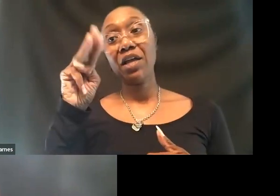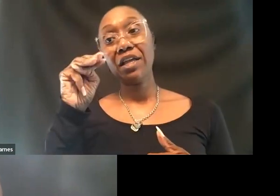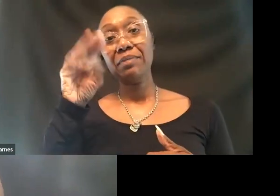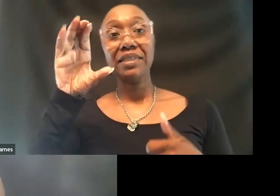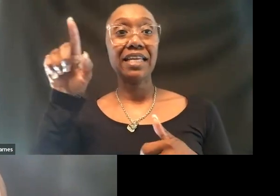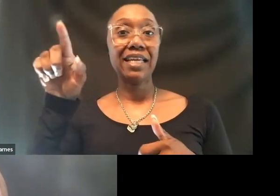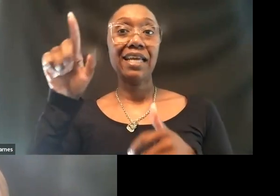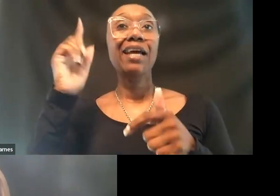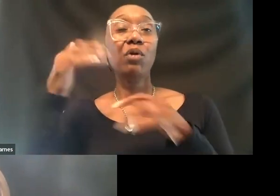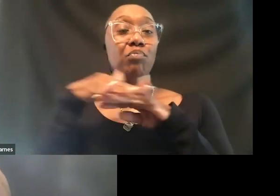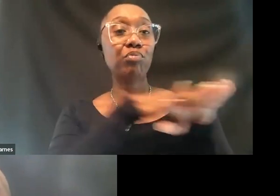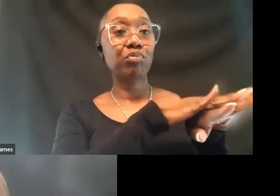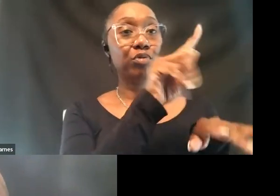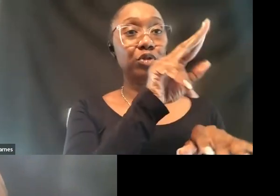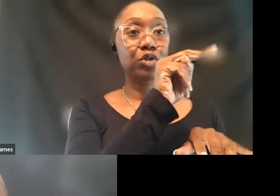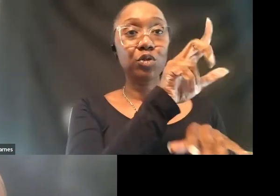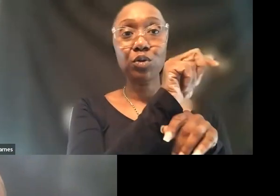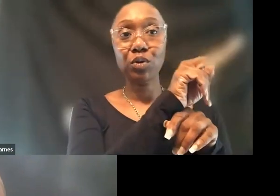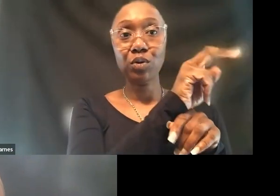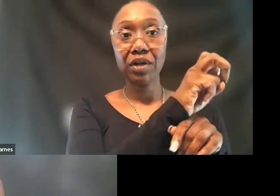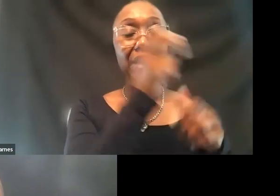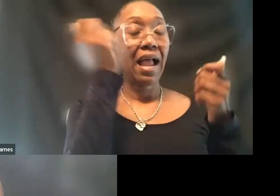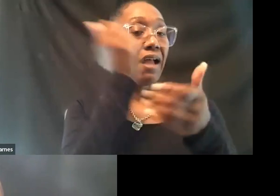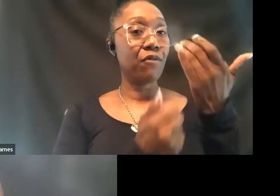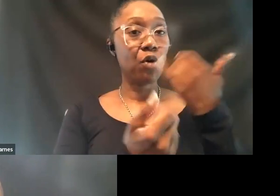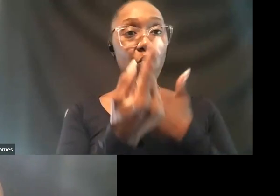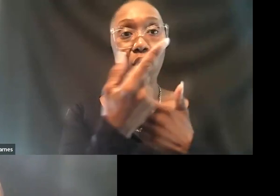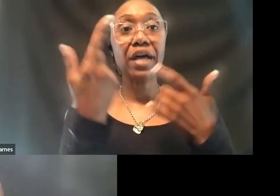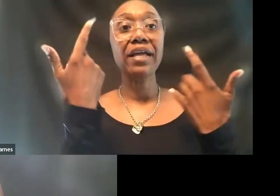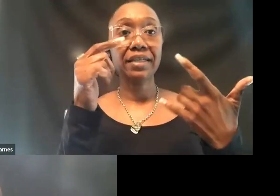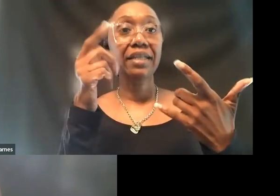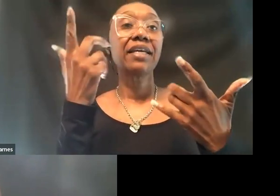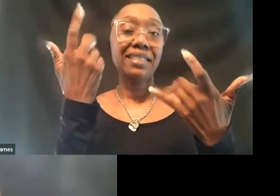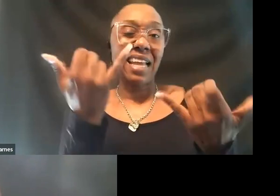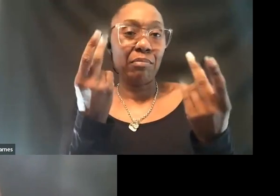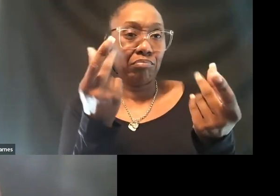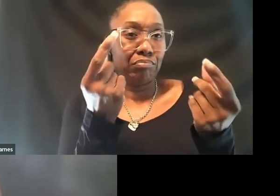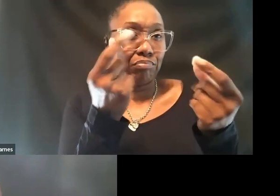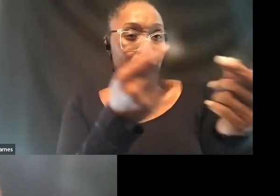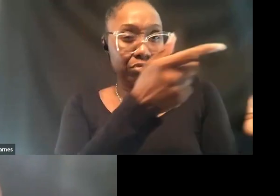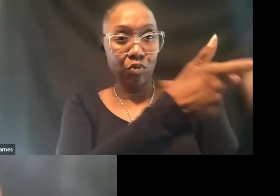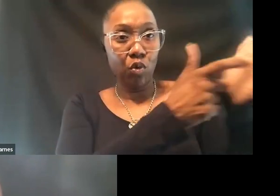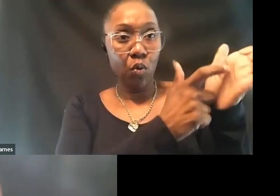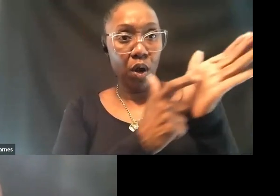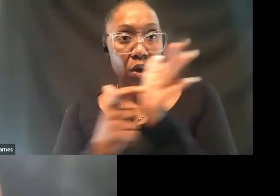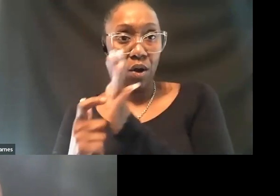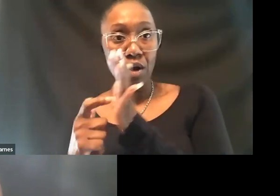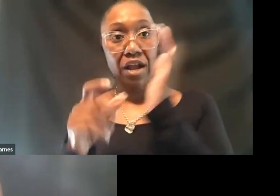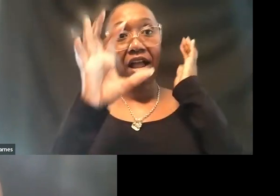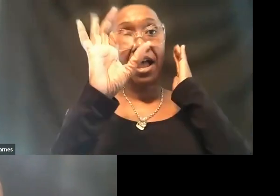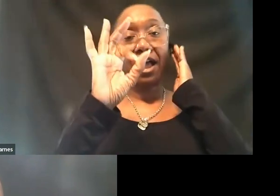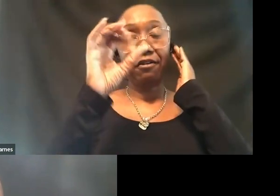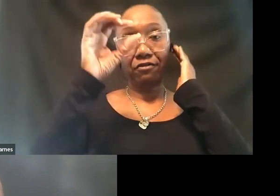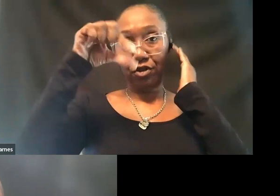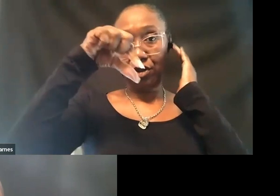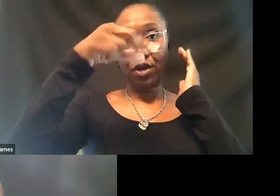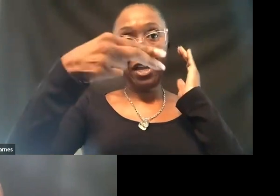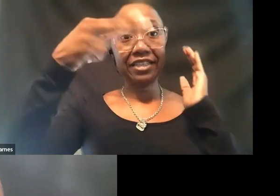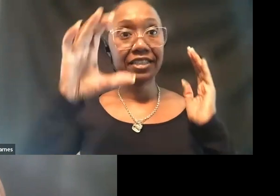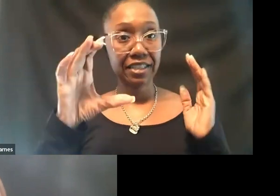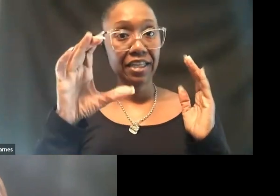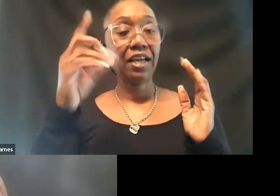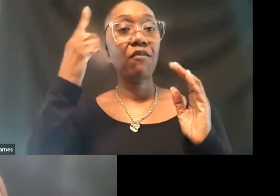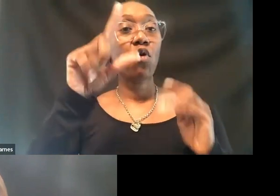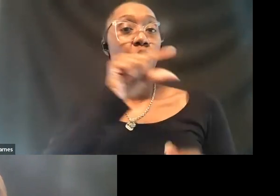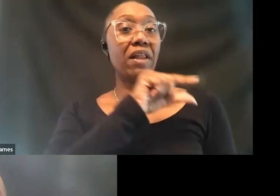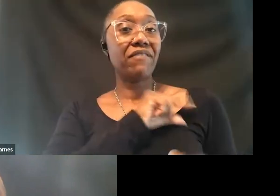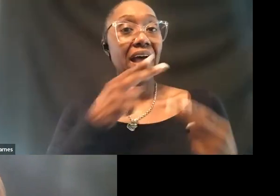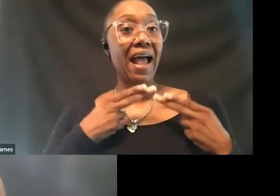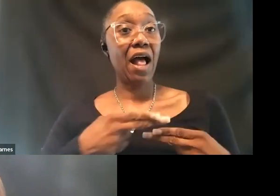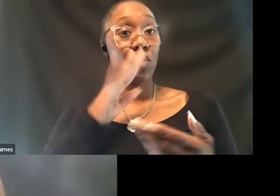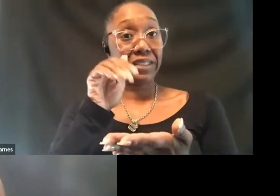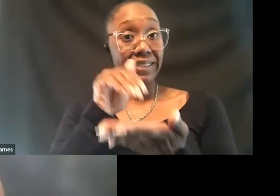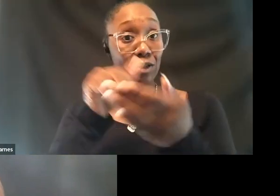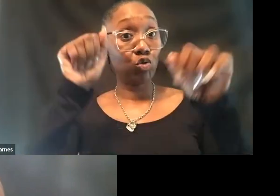So it's something that everybody is kind of rapidly acquiring. And I will also say that, FQHCs like federally qualified health centers can also get access to Epic.